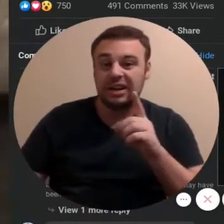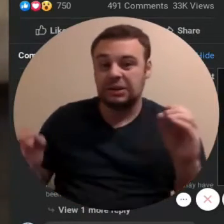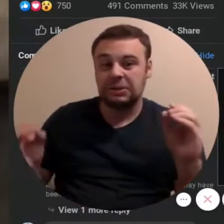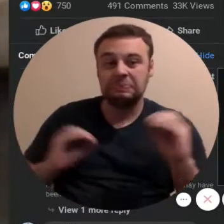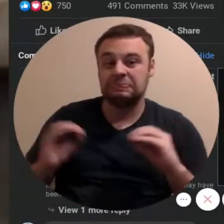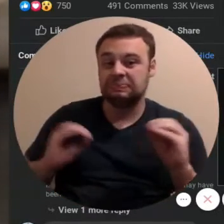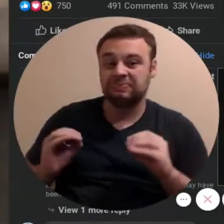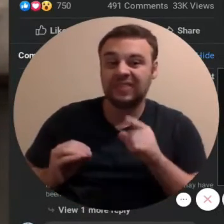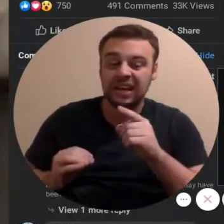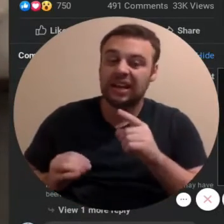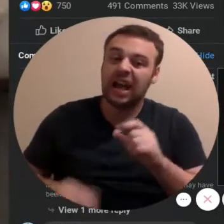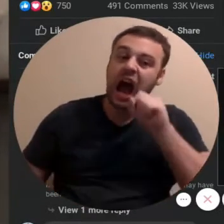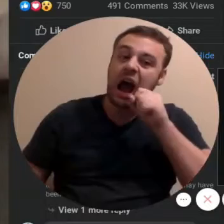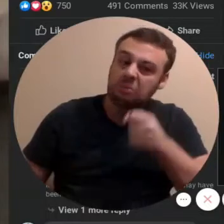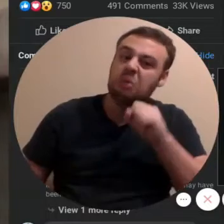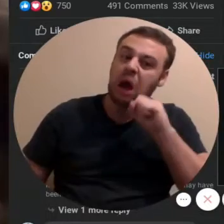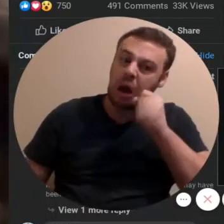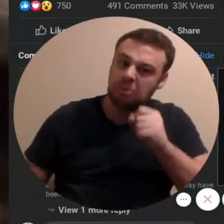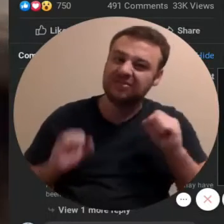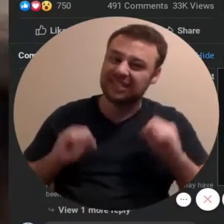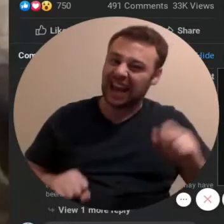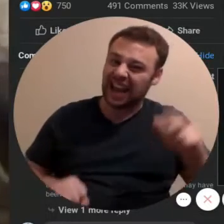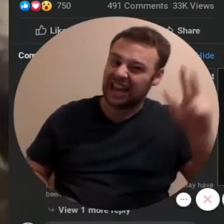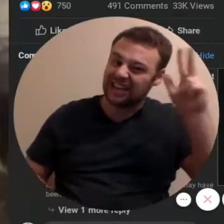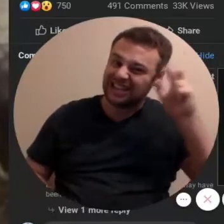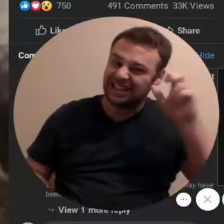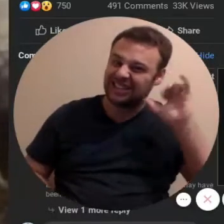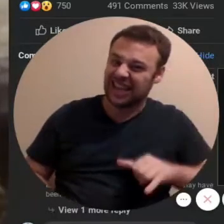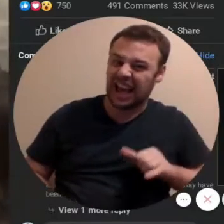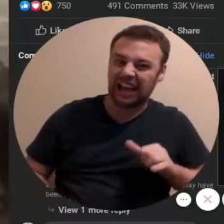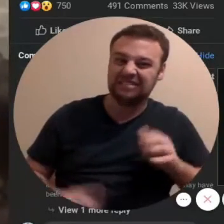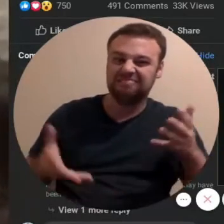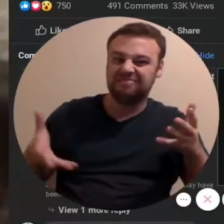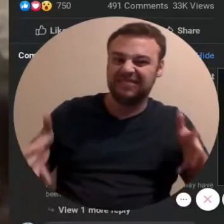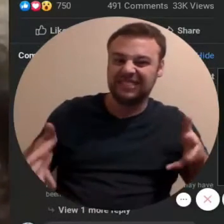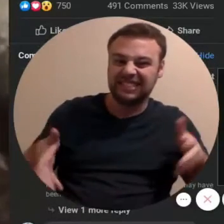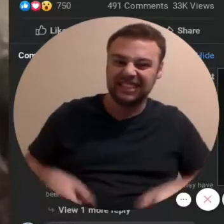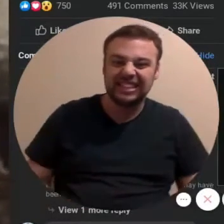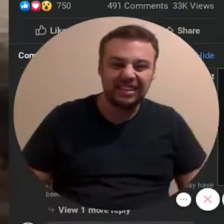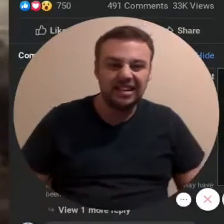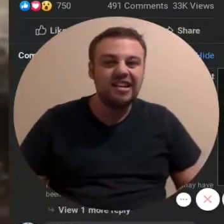eating, so it's *chomping sound*. Well you guys, how about some thumbs up for Julie in marketing?